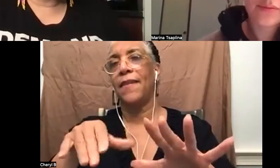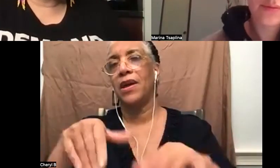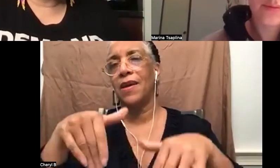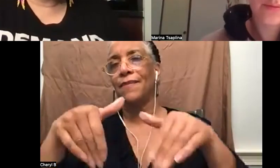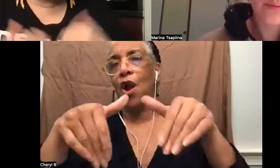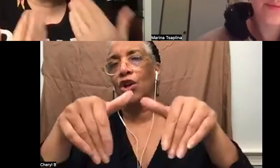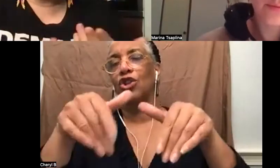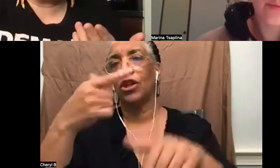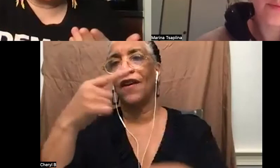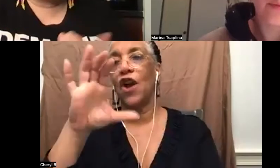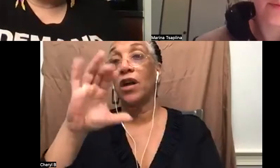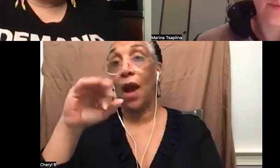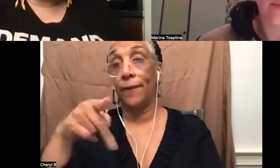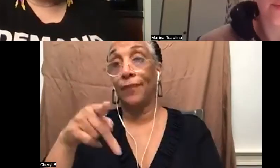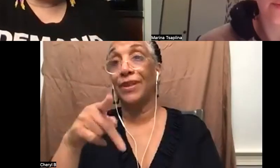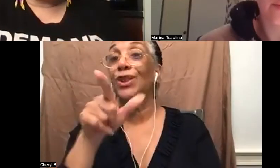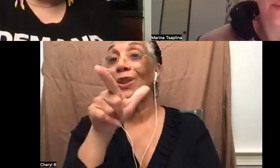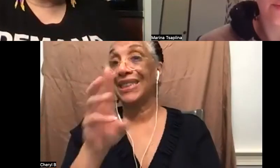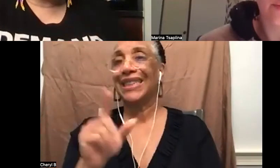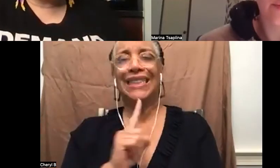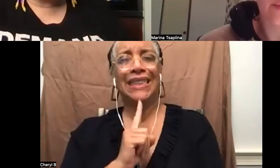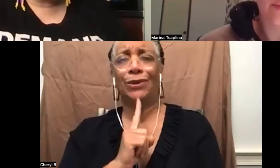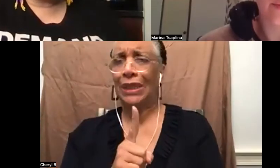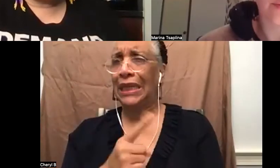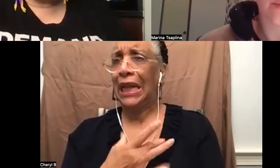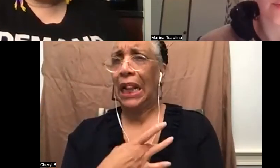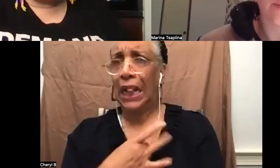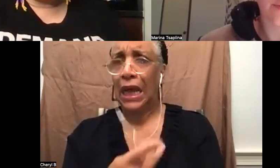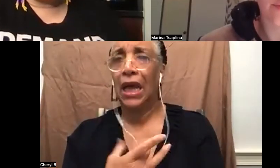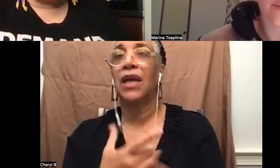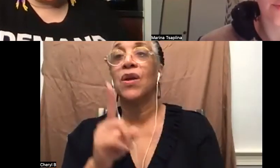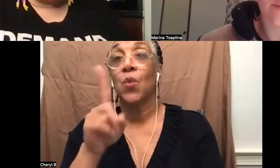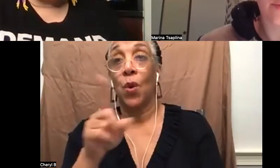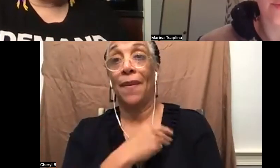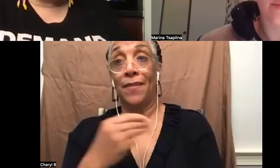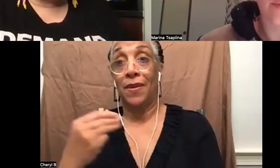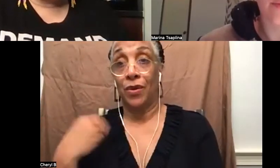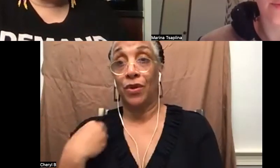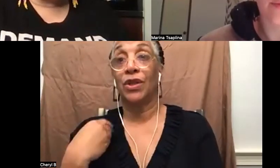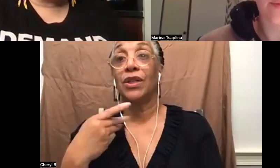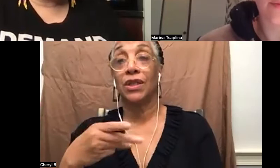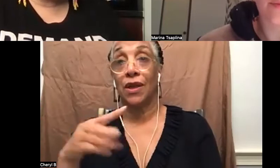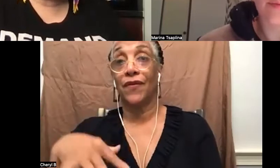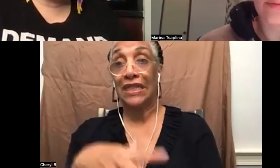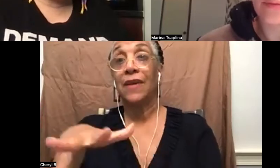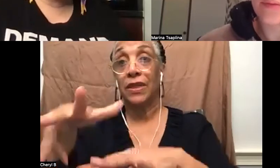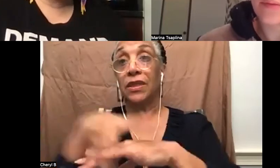was that one of our members of the native community who was disabled was in a pedicab.